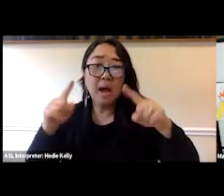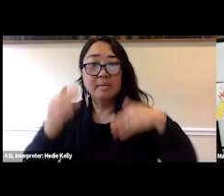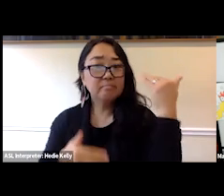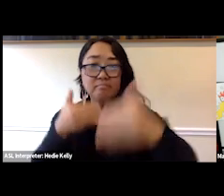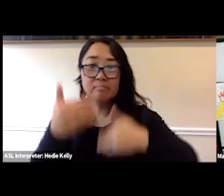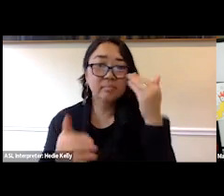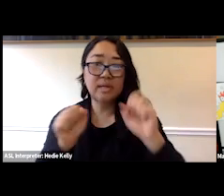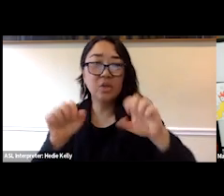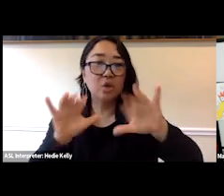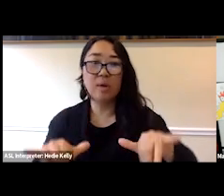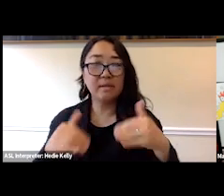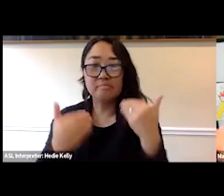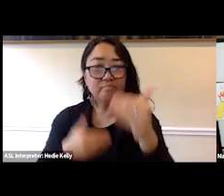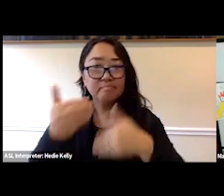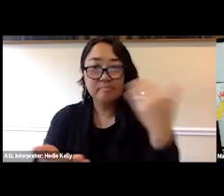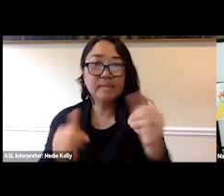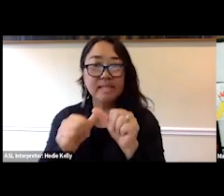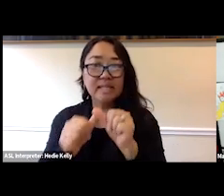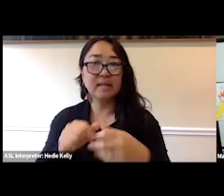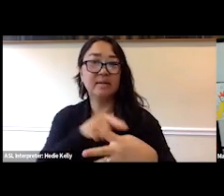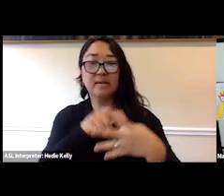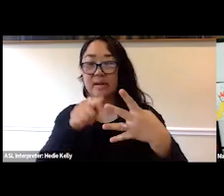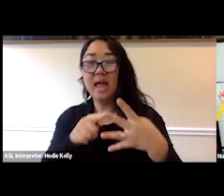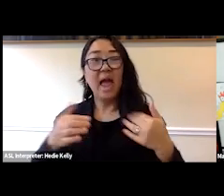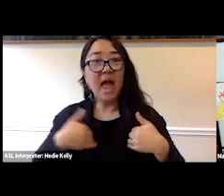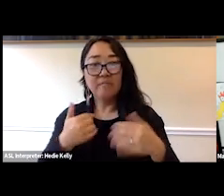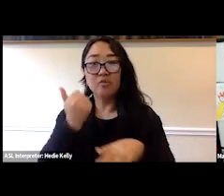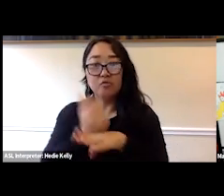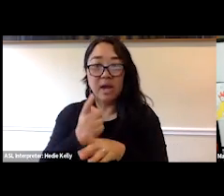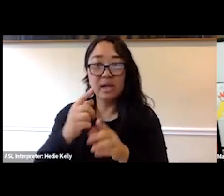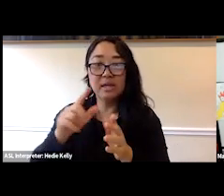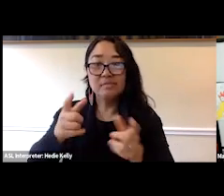Having the governance so that it doesn't slide backwards, that you're continuing